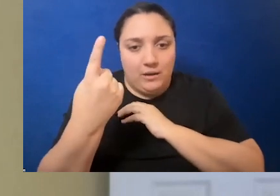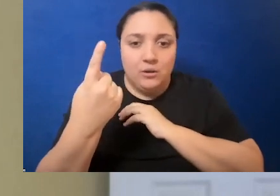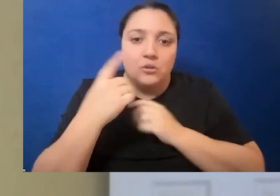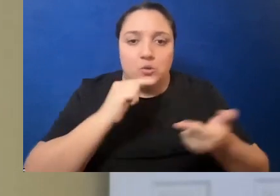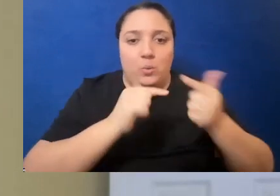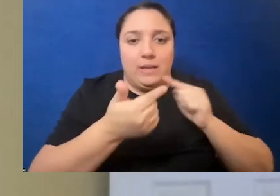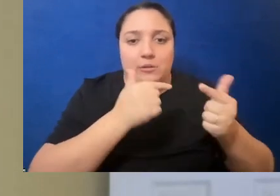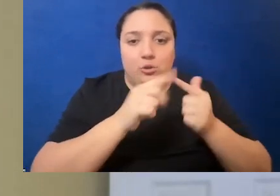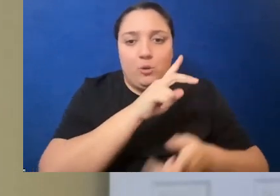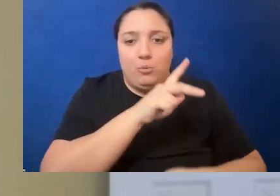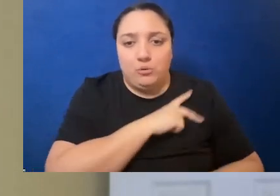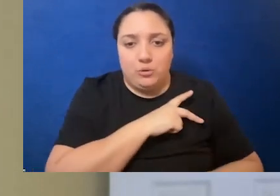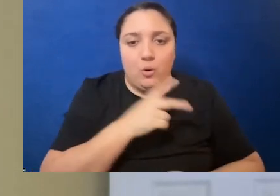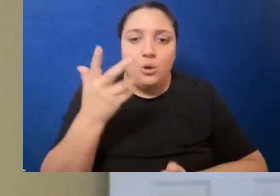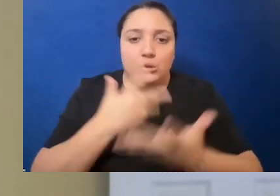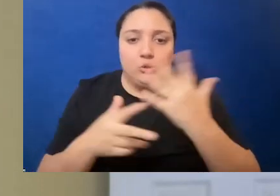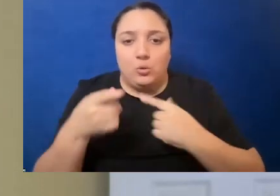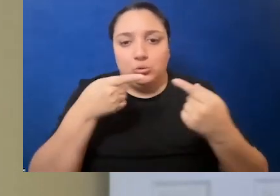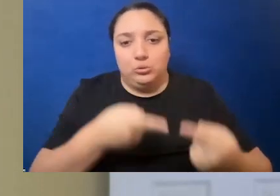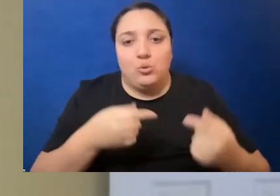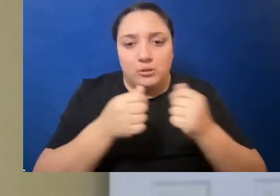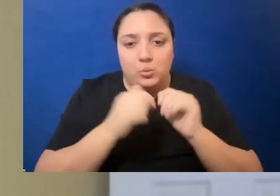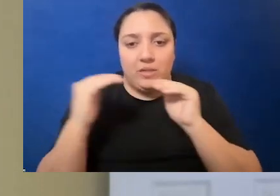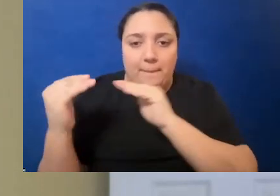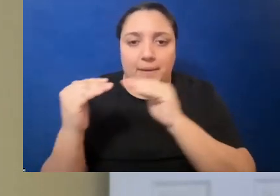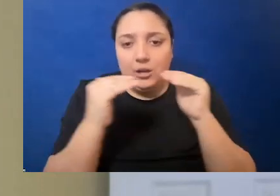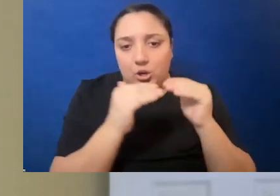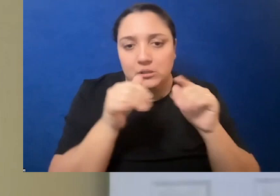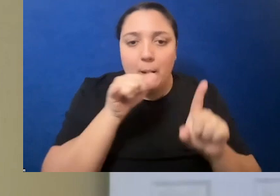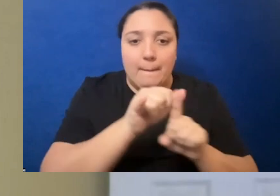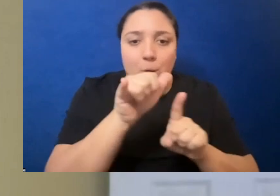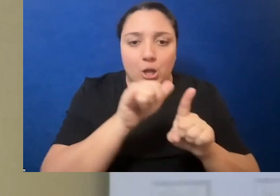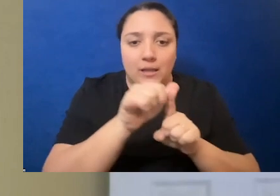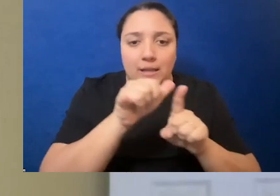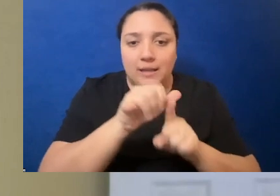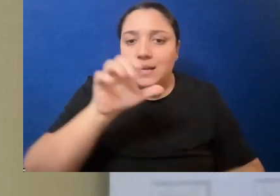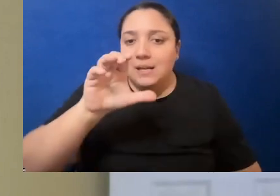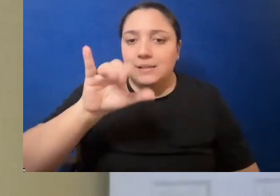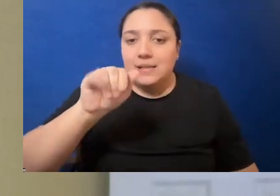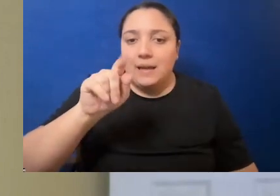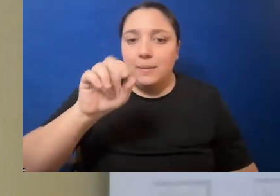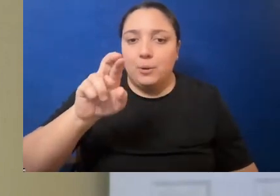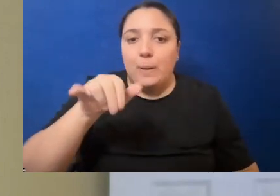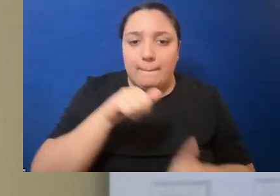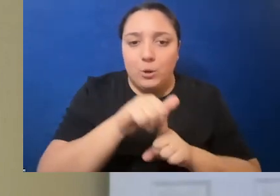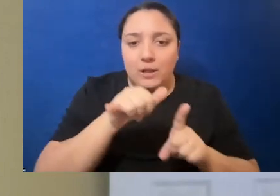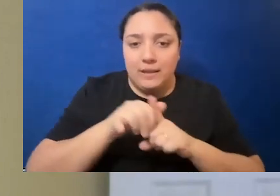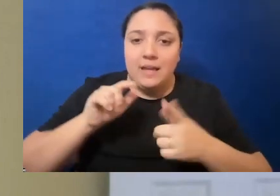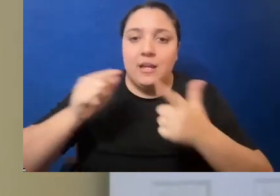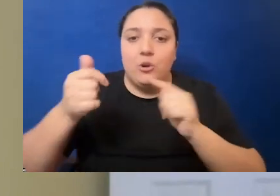STUDENT OR PICK A STUDENT IN PARTICULAR. THIS IS A CHOOSE ONE. WE HAVE INTERPERSONAL, SOCIAL